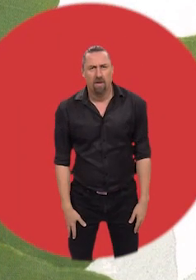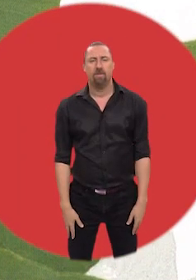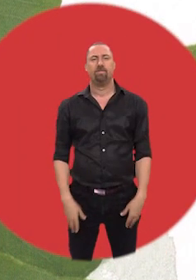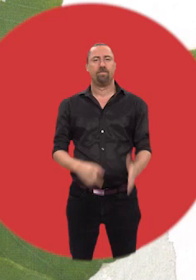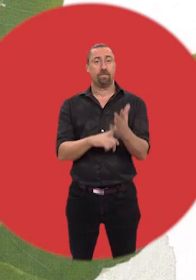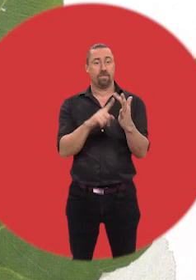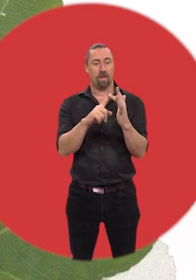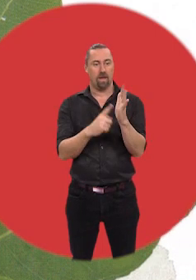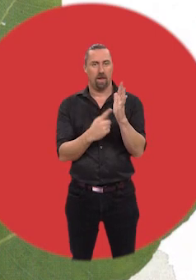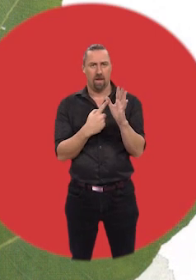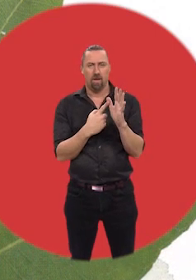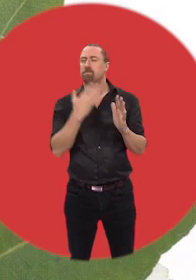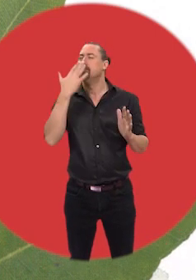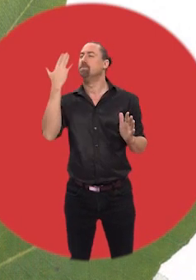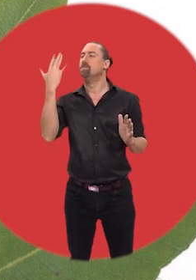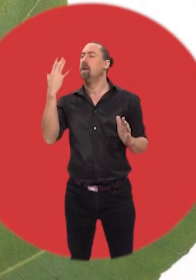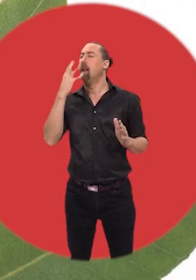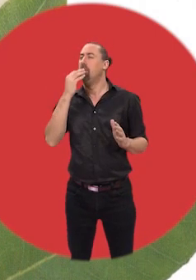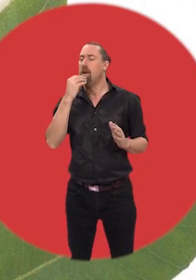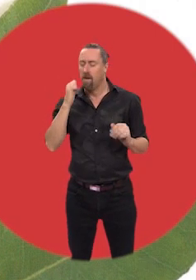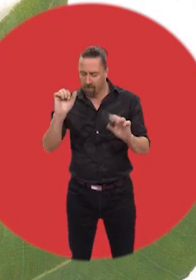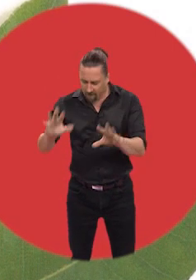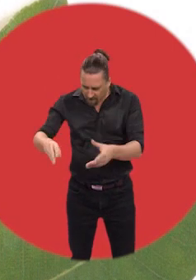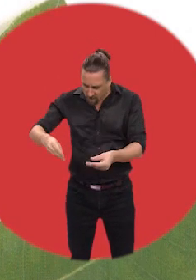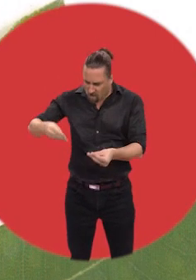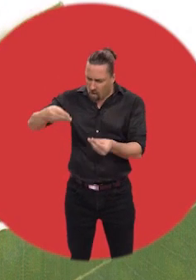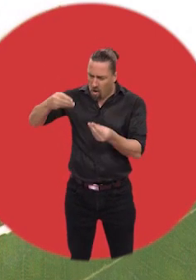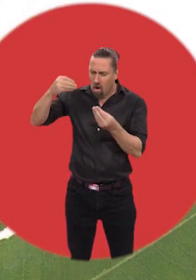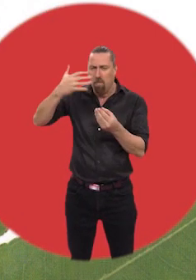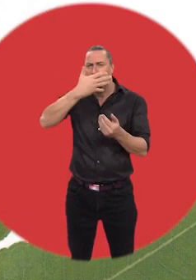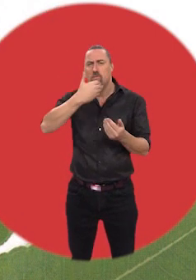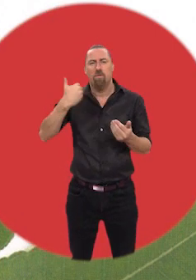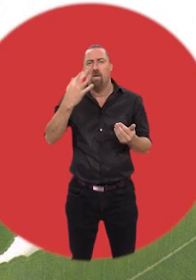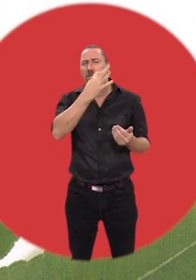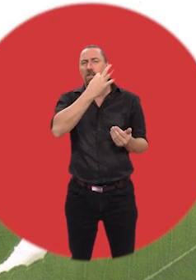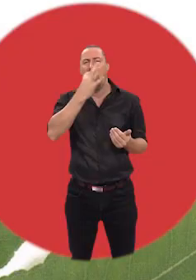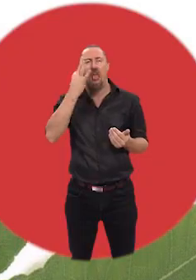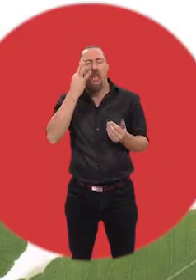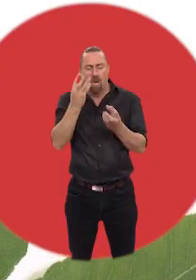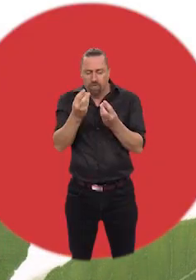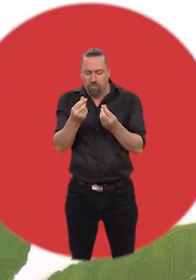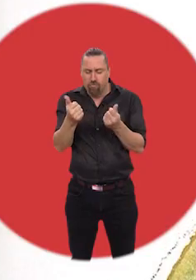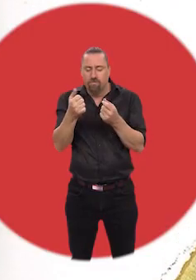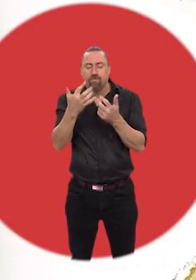Layla smelled lemon and picked up a sheaf of white Myrtle flowers and crushed a fresh leaf.